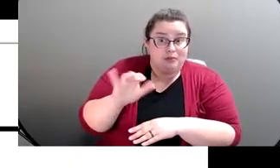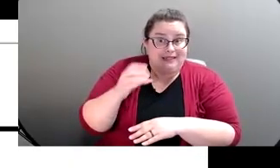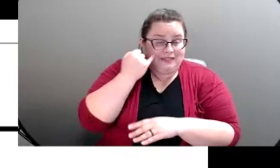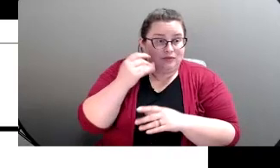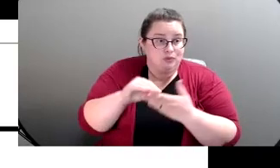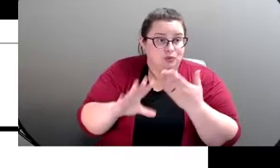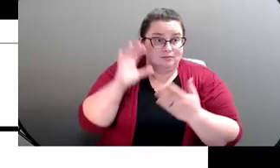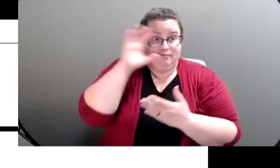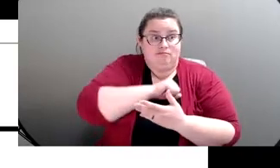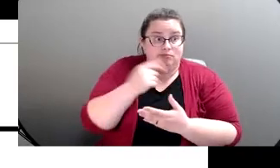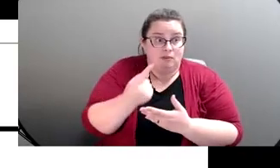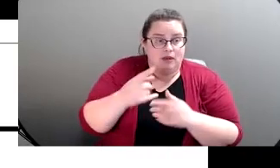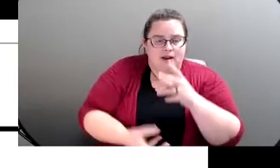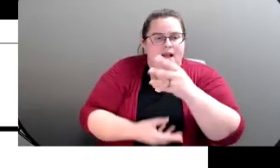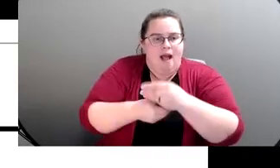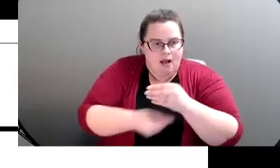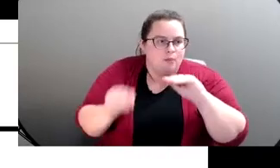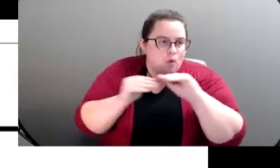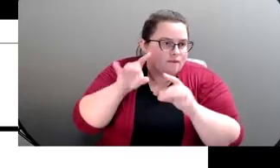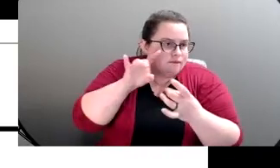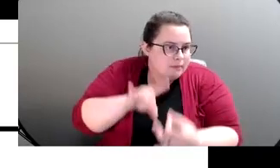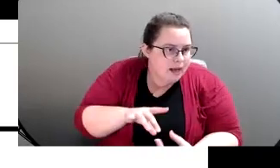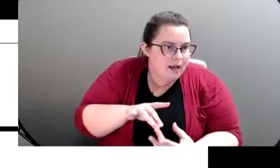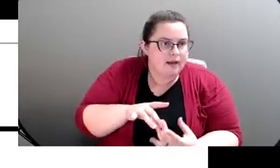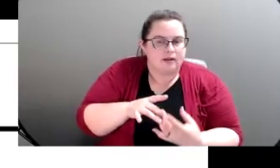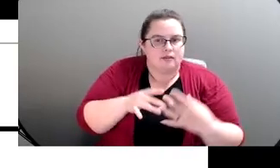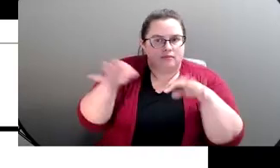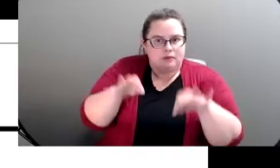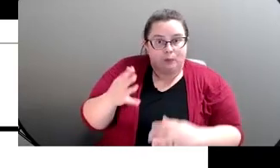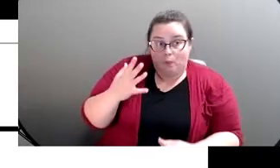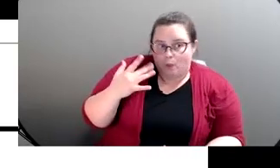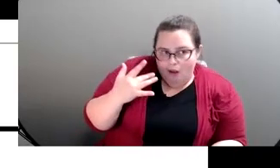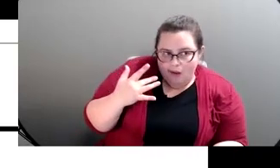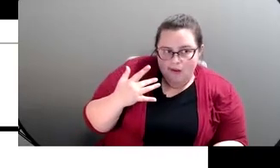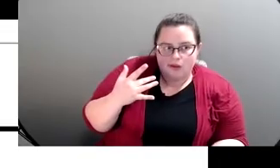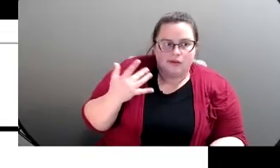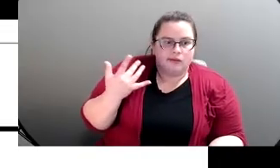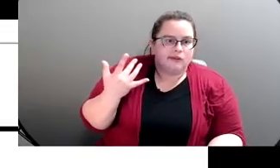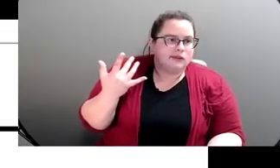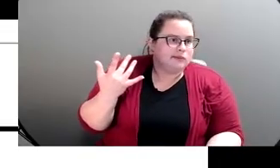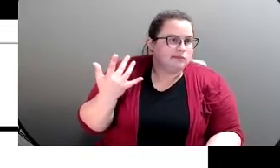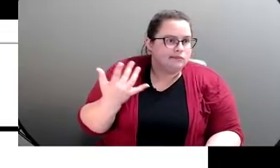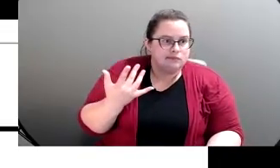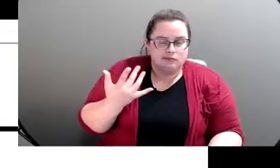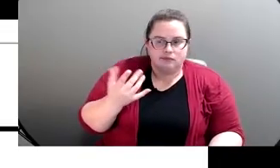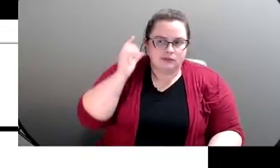you can add additional feedback to explain why, the student did not receive the full rating.